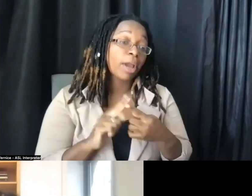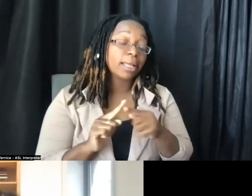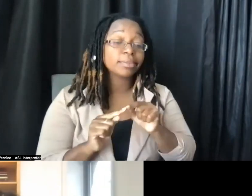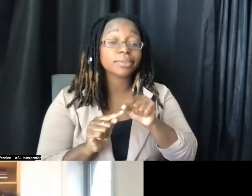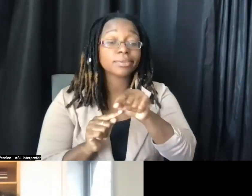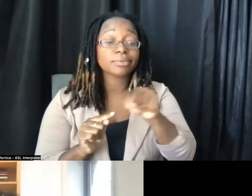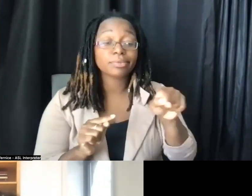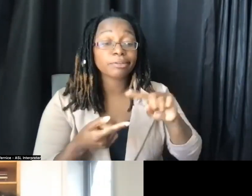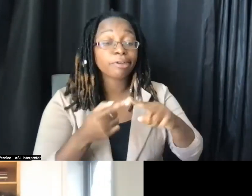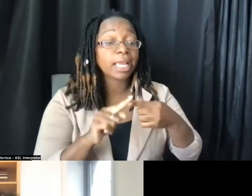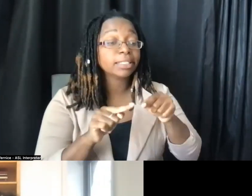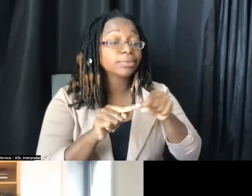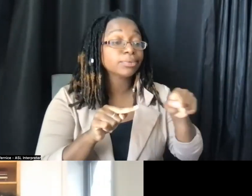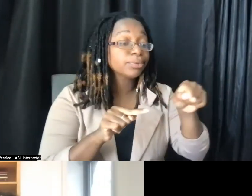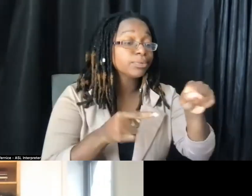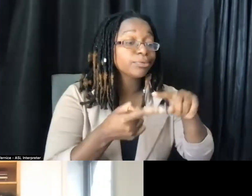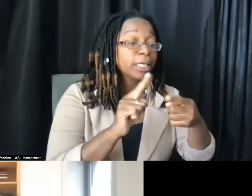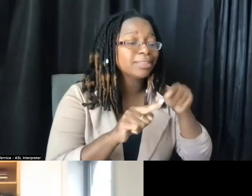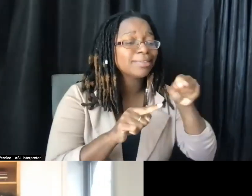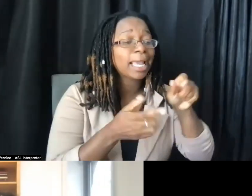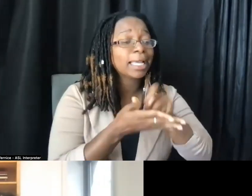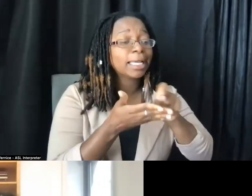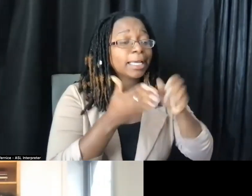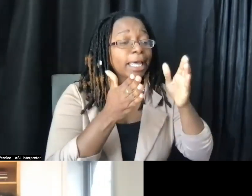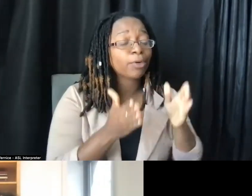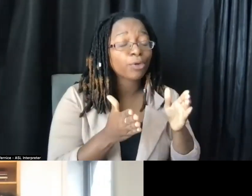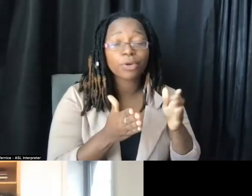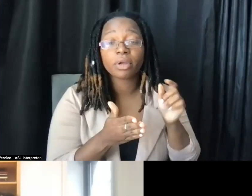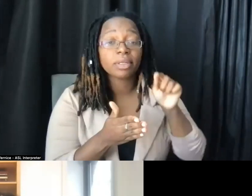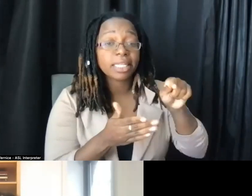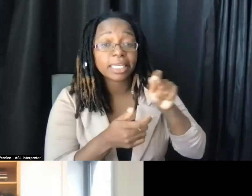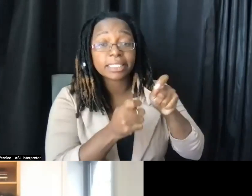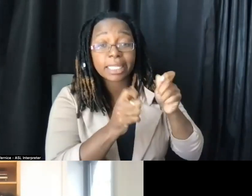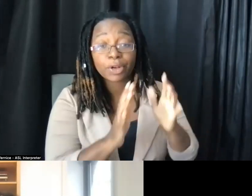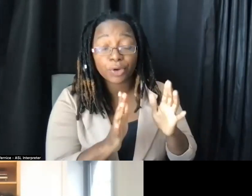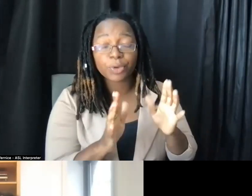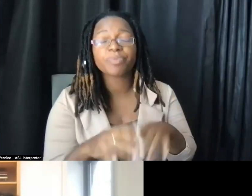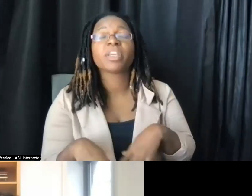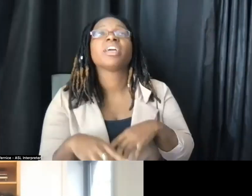I had friends of friends were editors. And this is actually what happened.